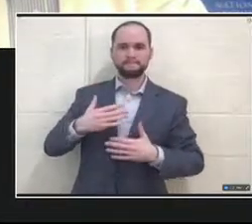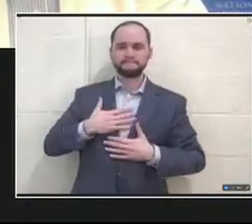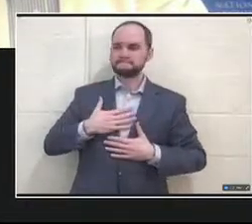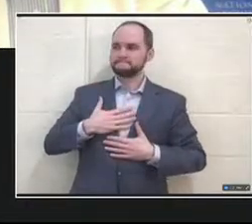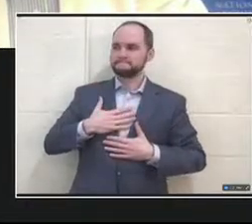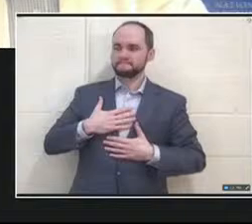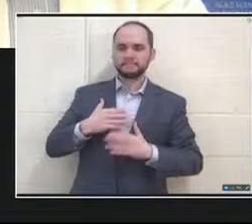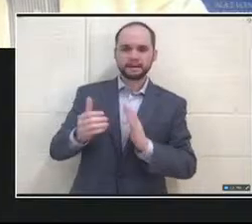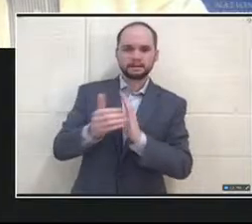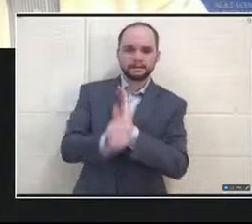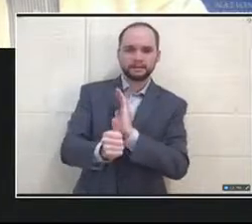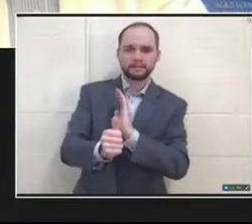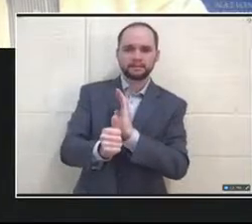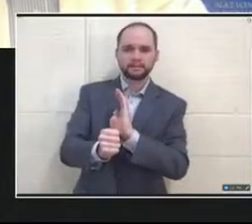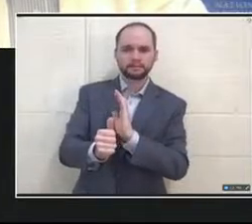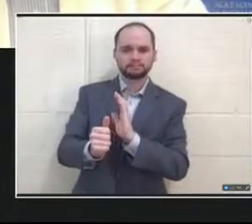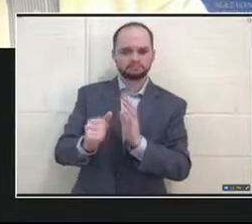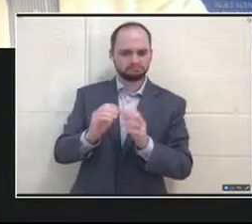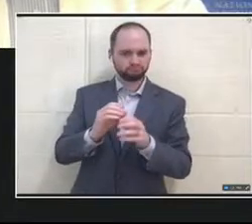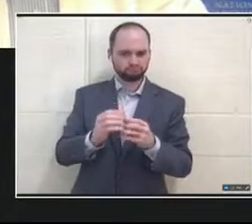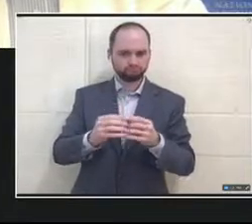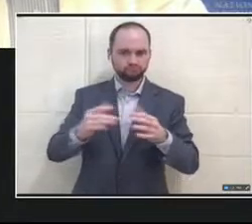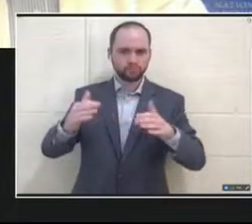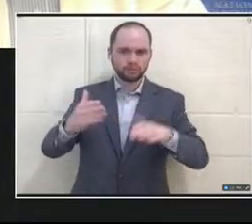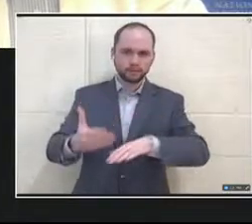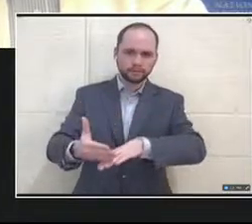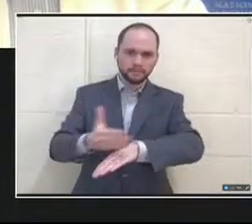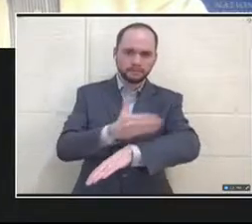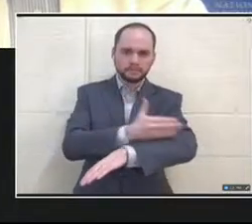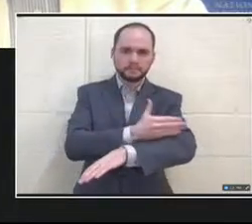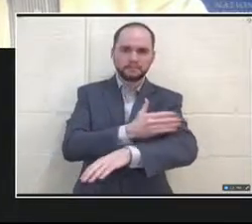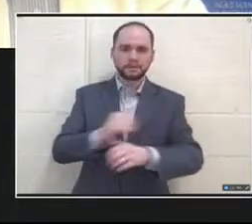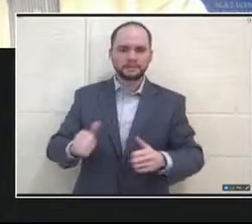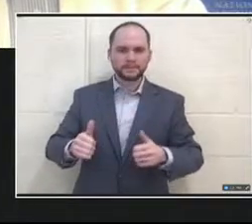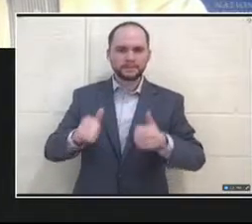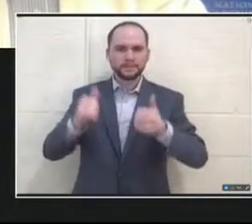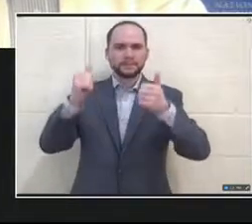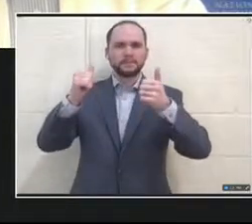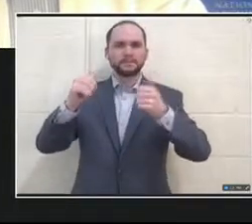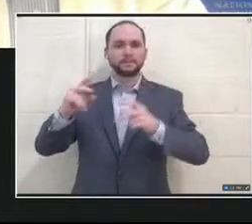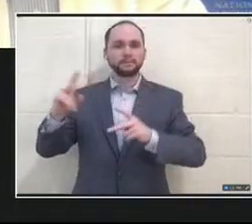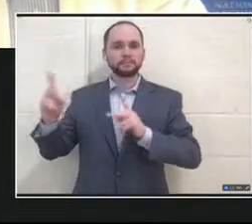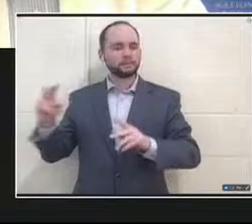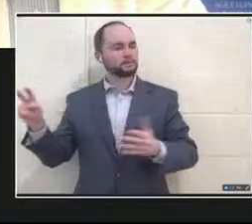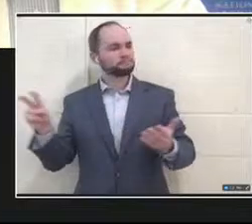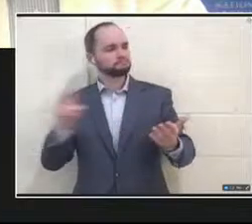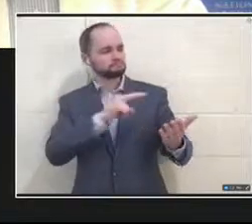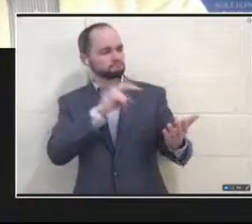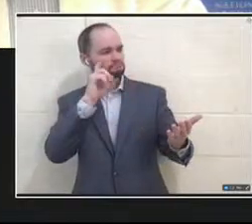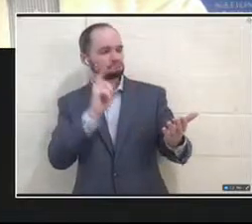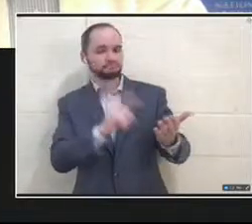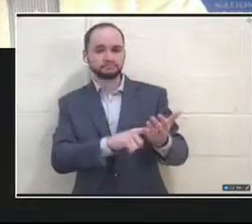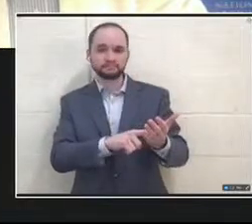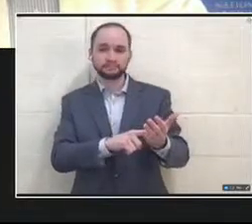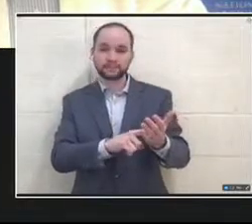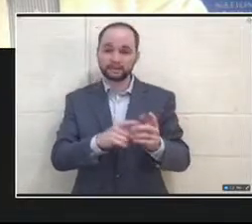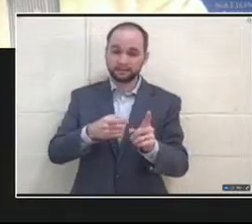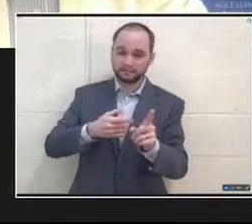but everything that I could bring to the art of classical music and it would I would think have